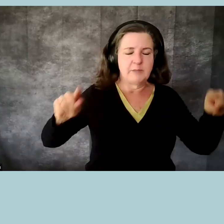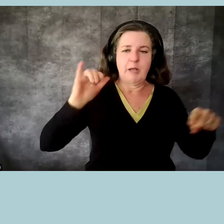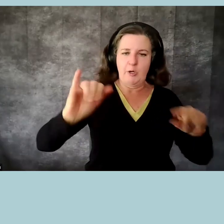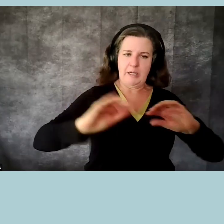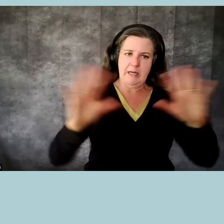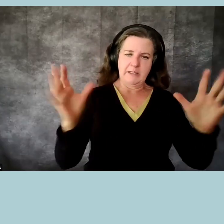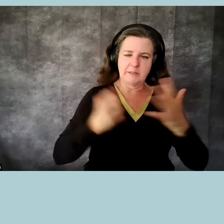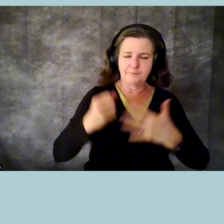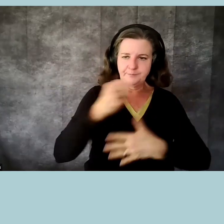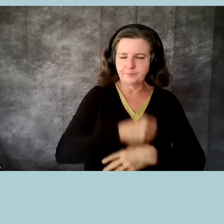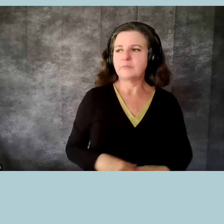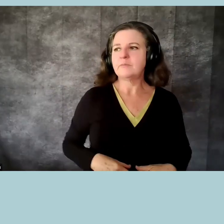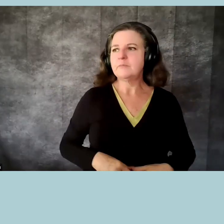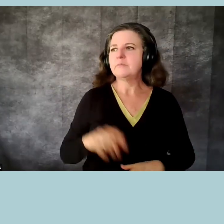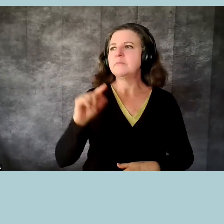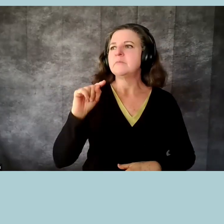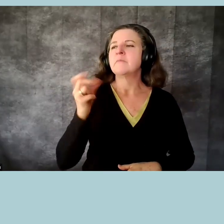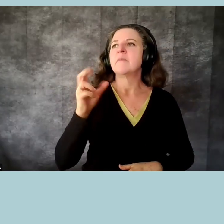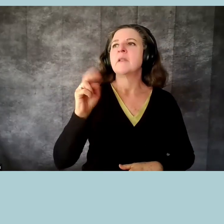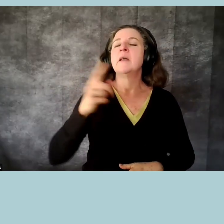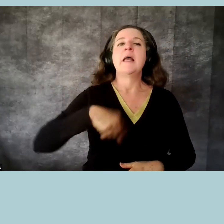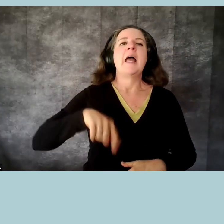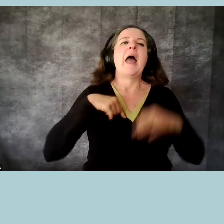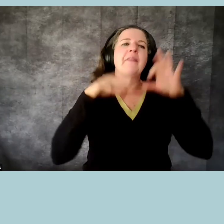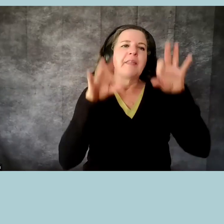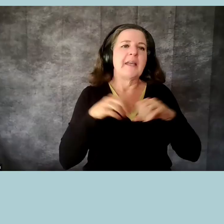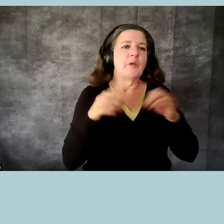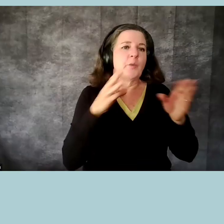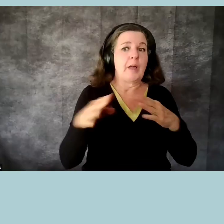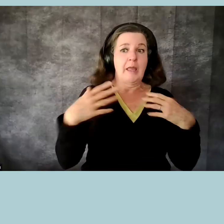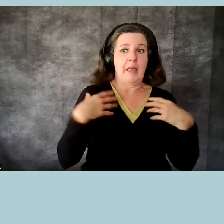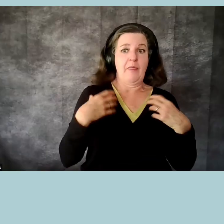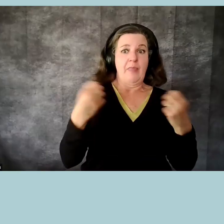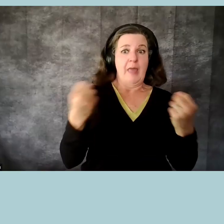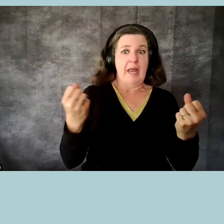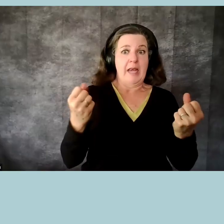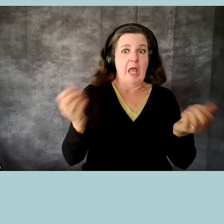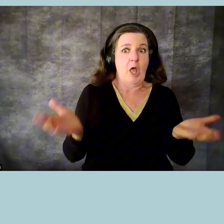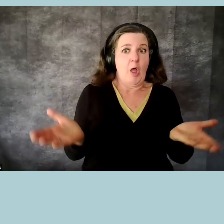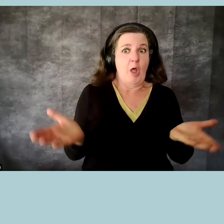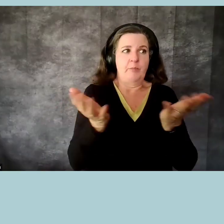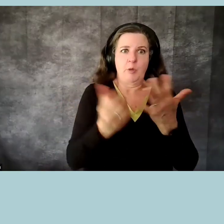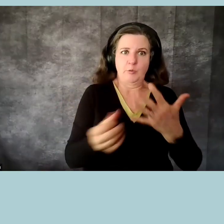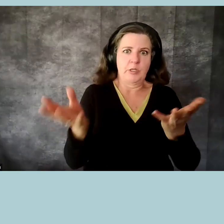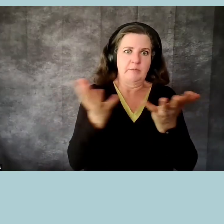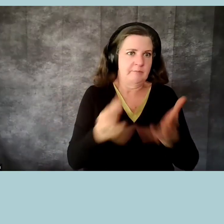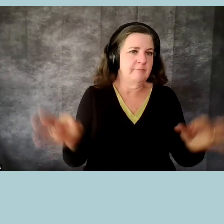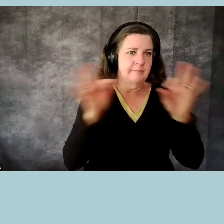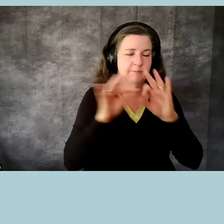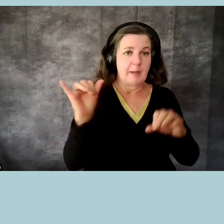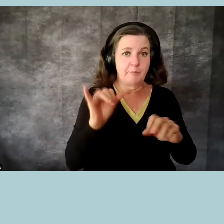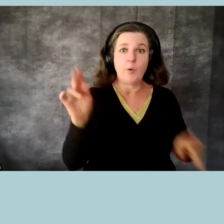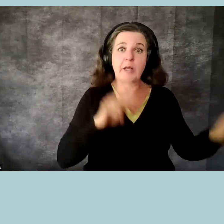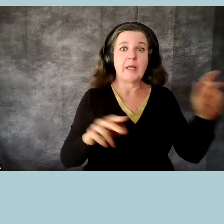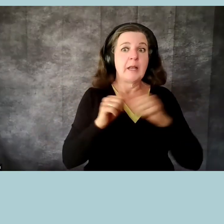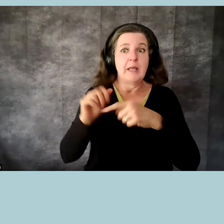And then, you know, we lay out in the plan, too, that health promotion is a really important one. So people with disabilities are people. We're people. We